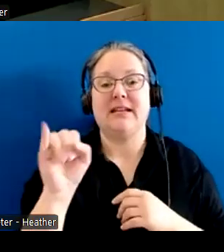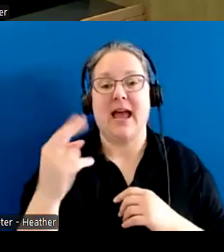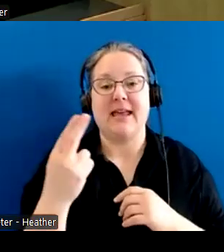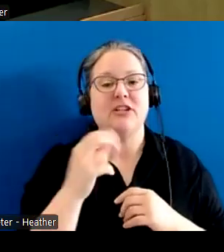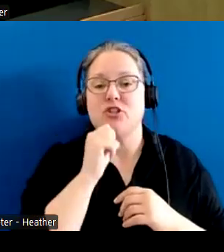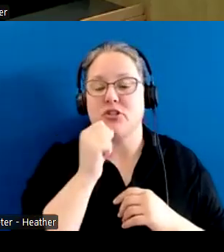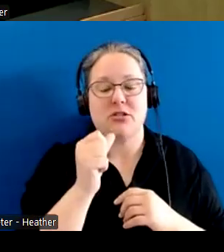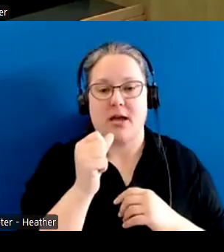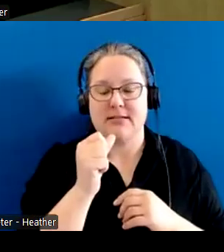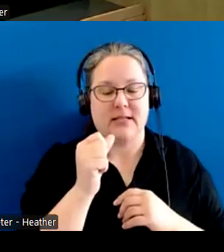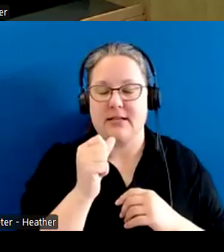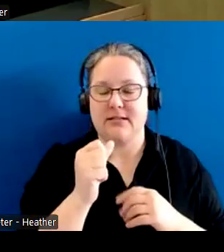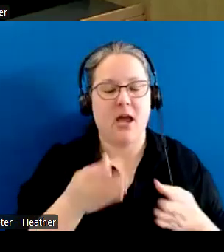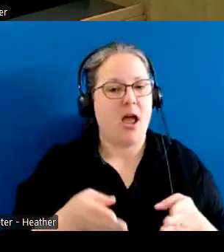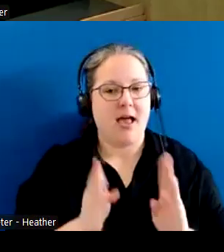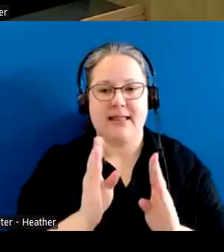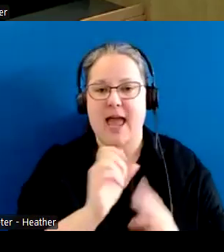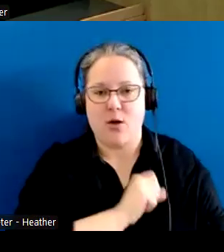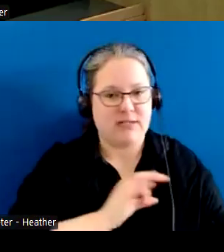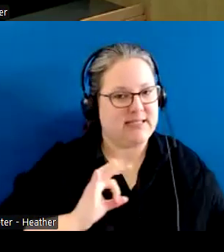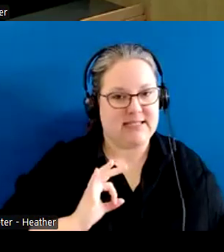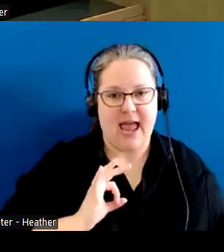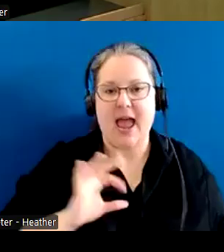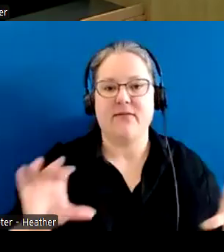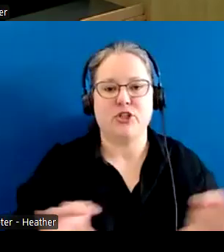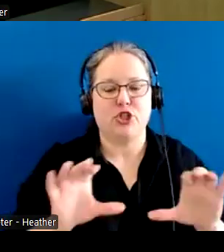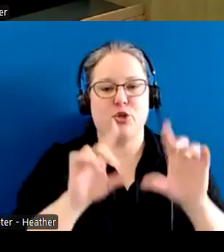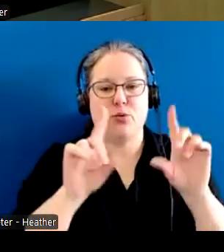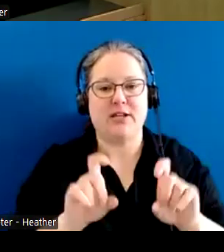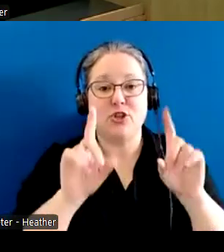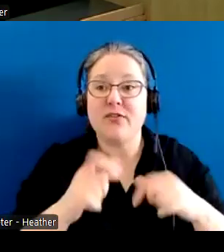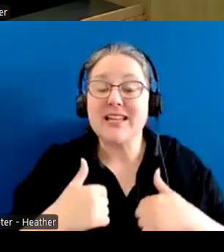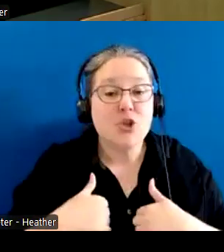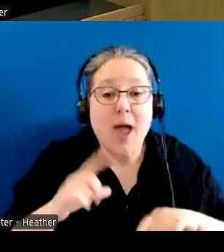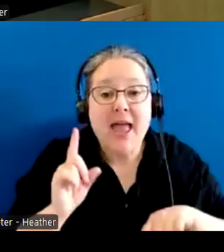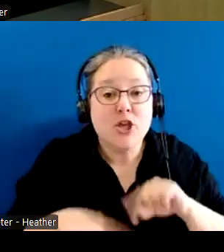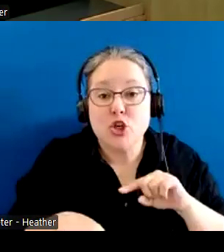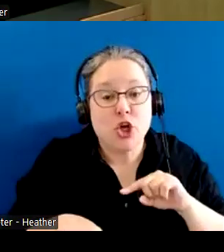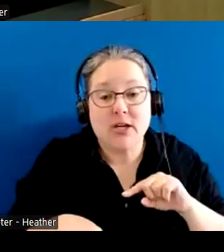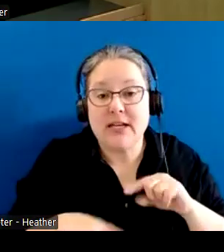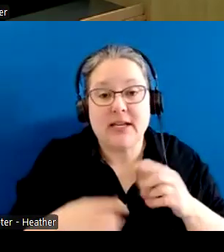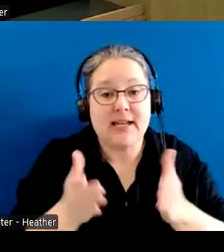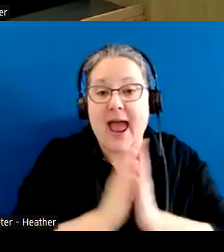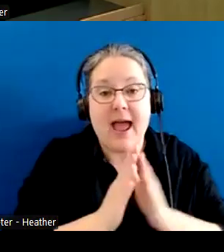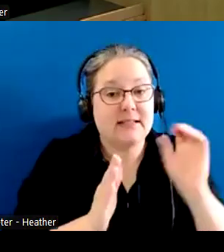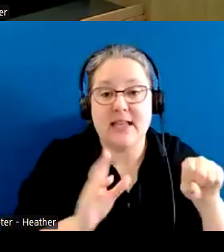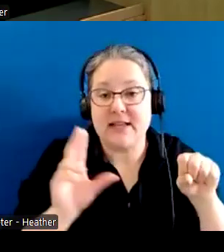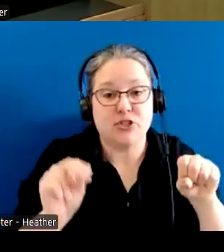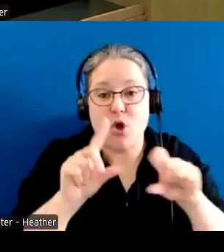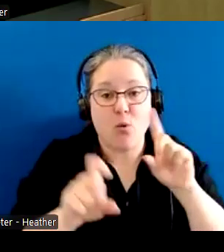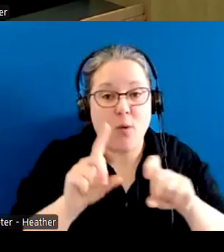does not permit staff and I was staff to conduct surveys. So I couldn't ask any yes no questions or